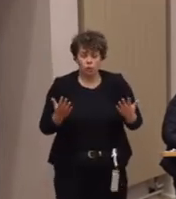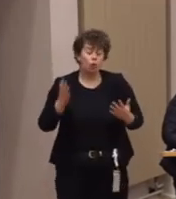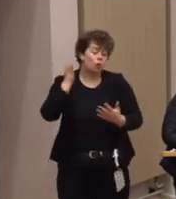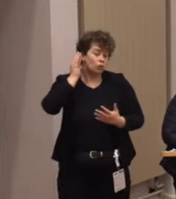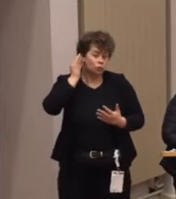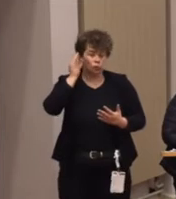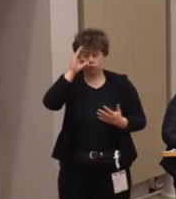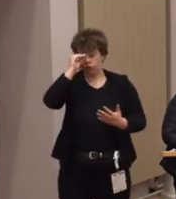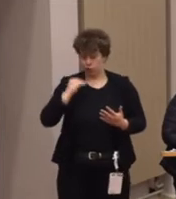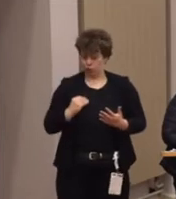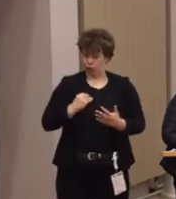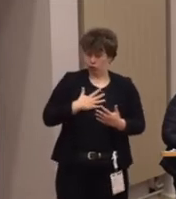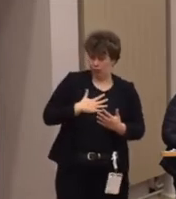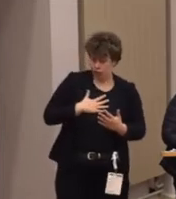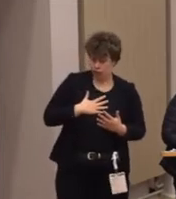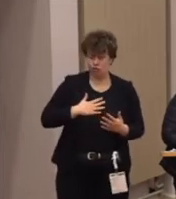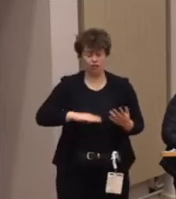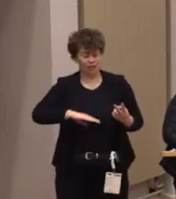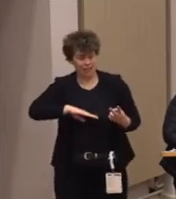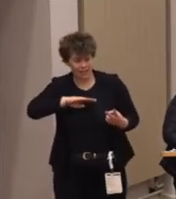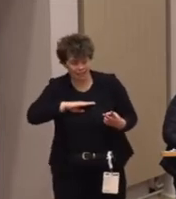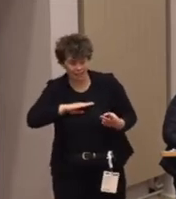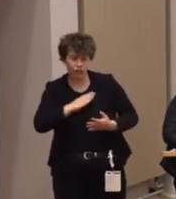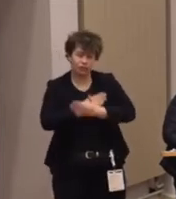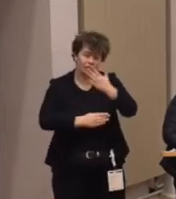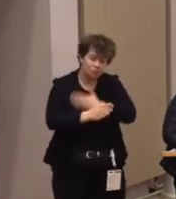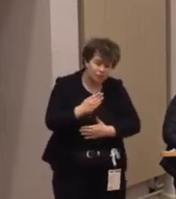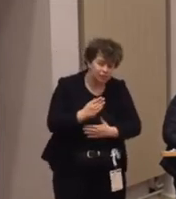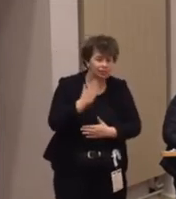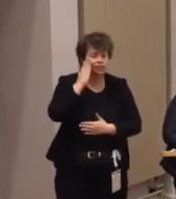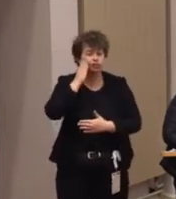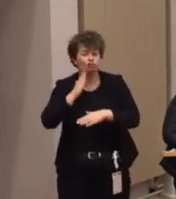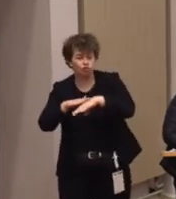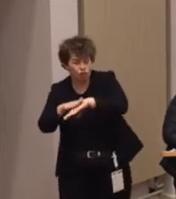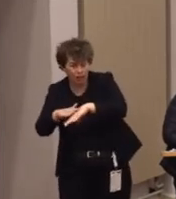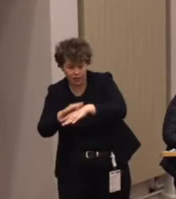is disability, race and sexual orientation in identities, are human and are ‑‑ are